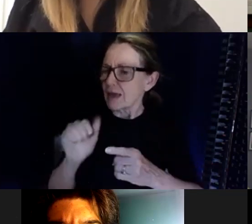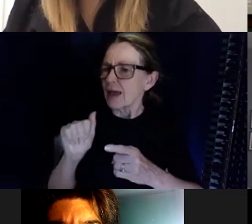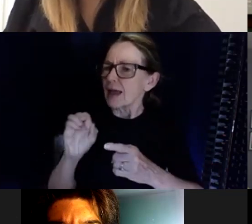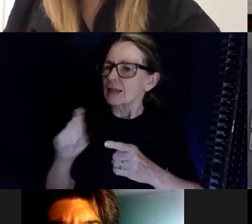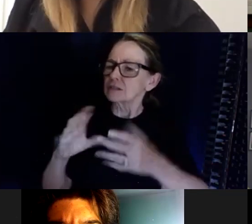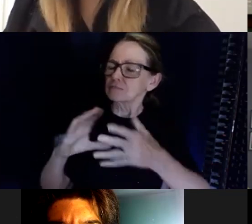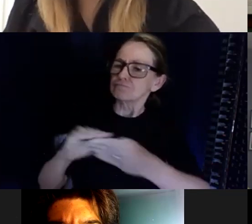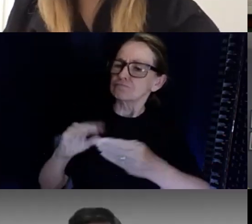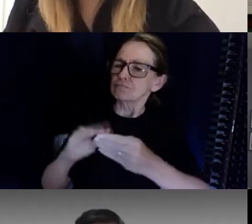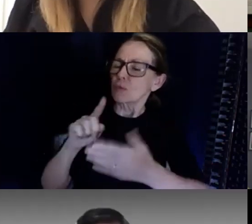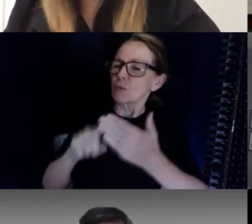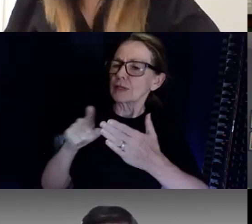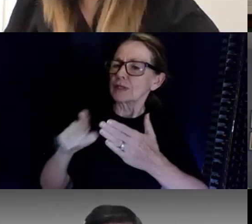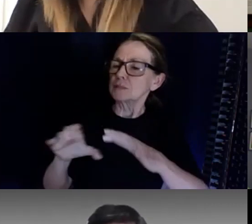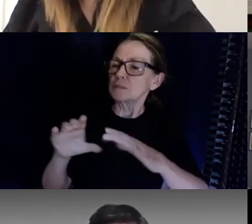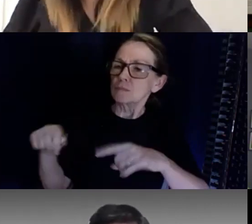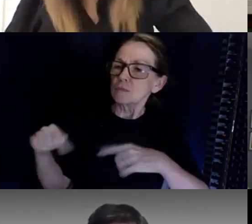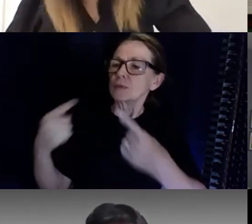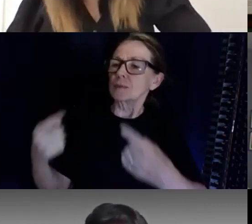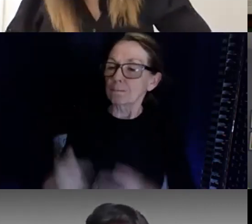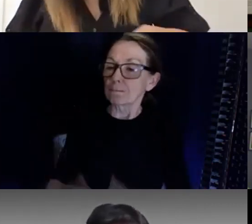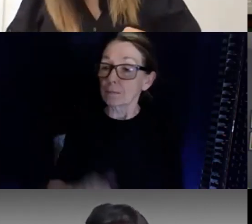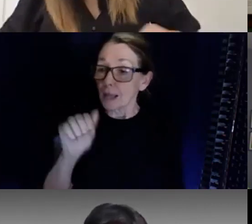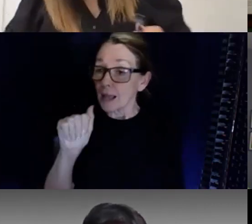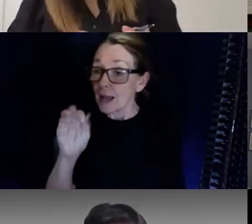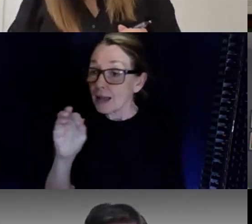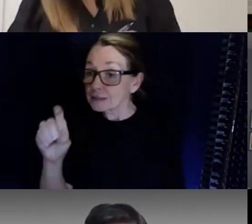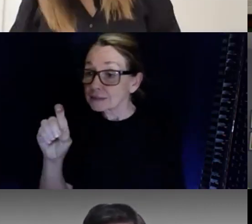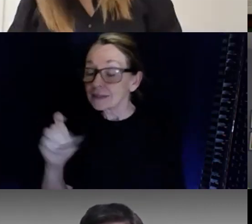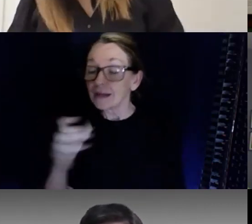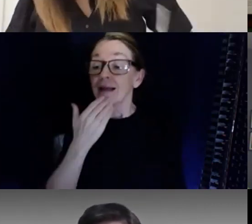HE'S BEEN WORKING ON THAT, HE'S TAKING THE LEAD ON THAT. I WANT TO GIVE HIM THE OPPORTUNITY TO SHARE WHAT HE'S BEEN DOING WITH THAT SURVEY.